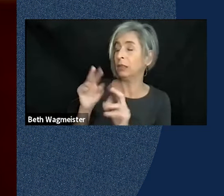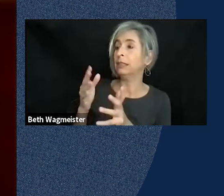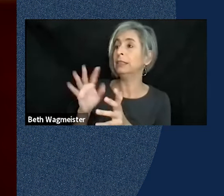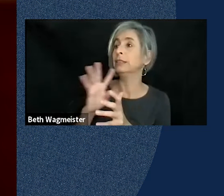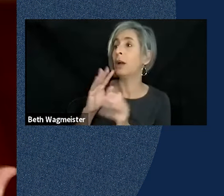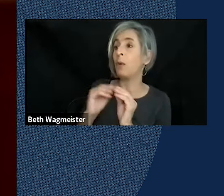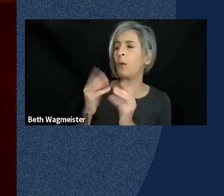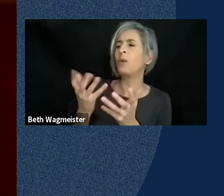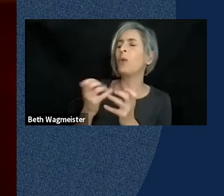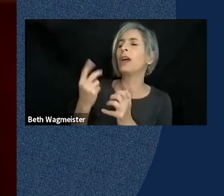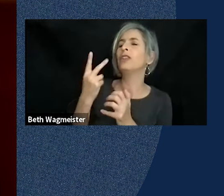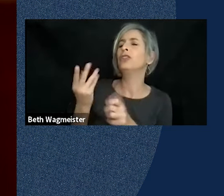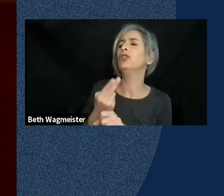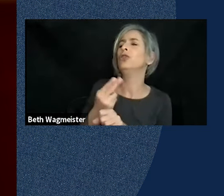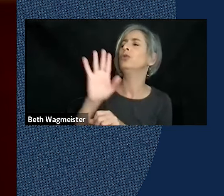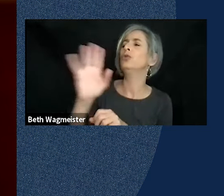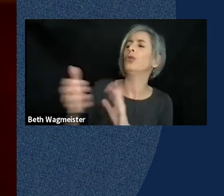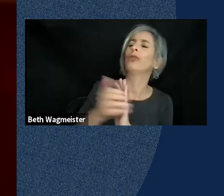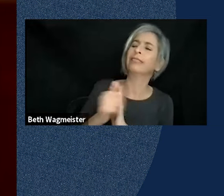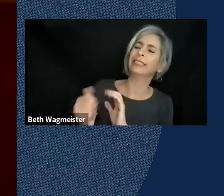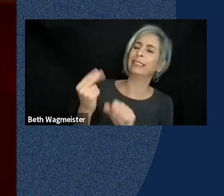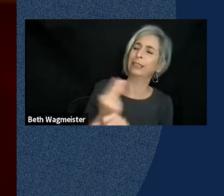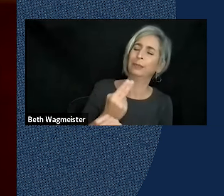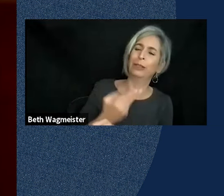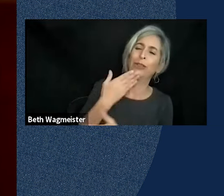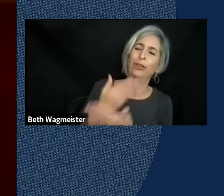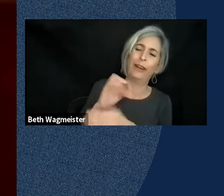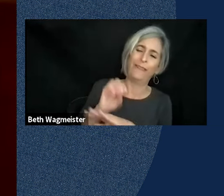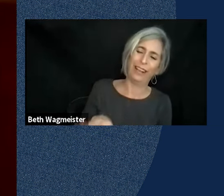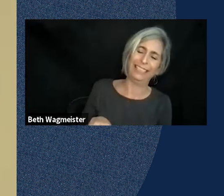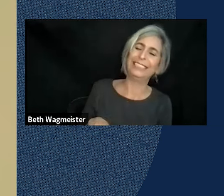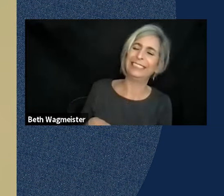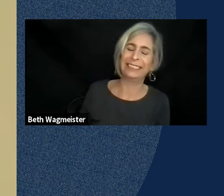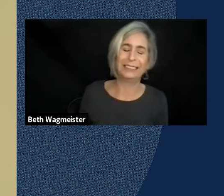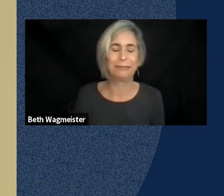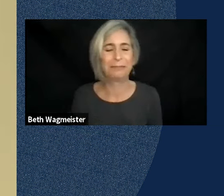We could totally use your good advice there. There you are.